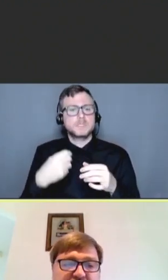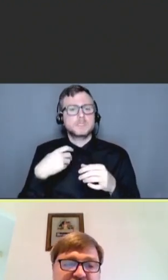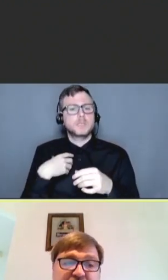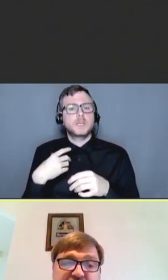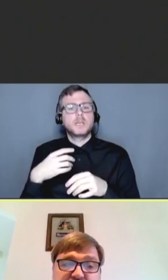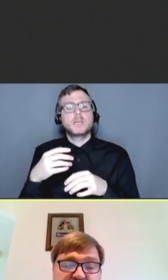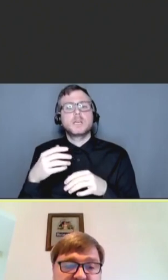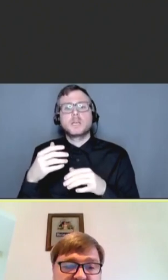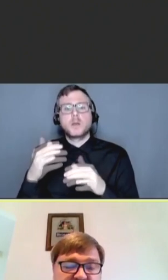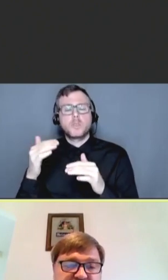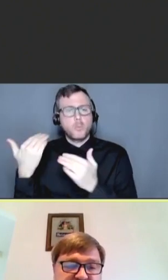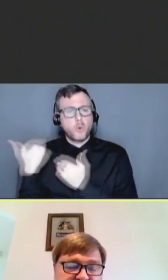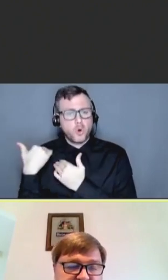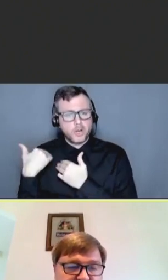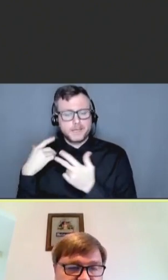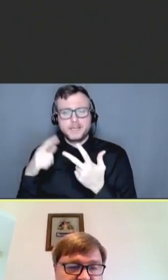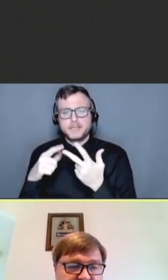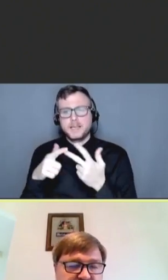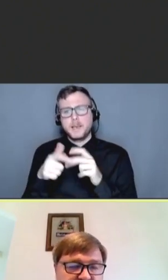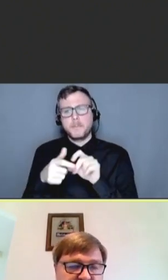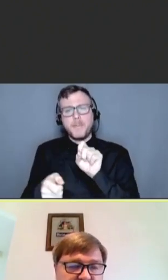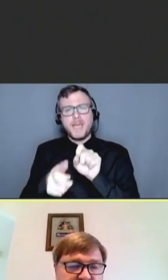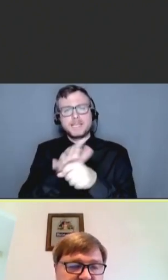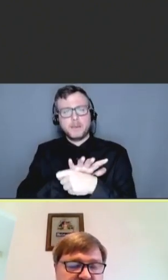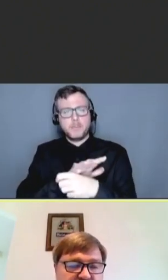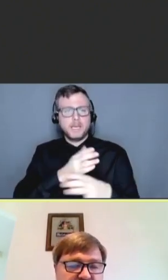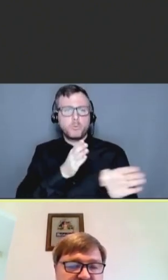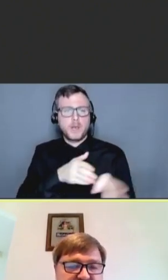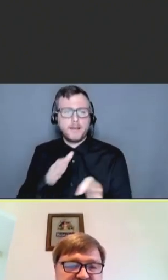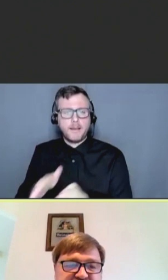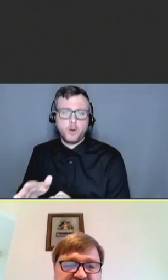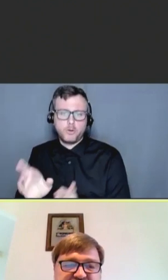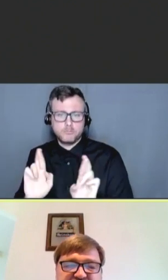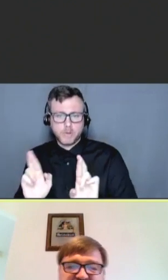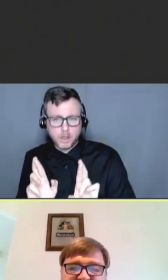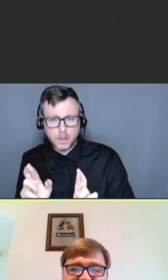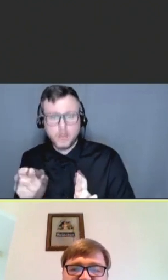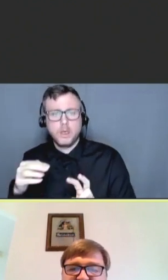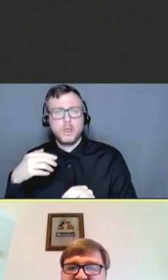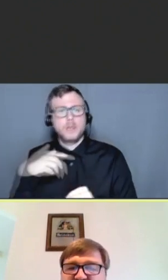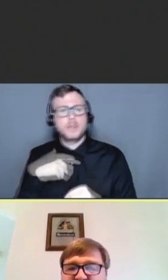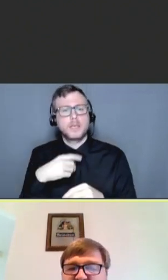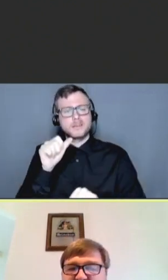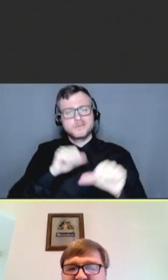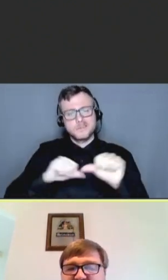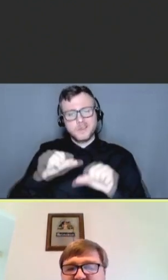pandemic preparedness, as I sort of alluded to a minute ago, the science and technology that we may